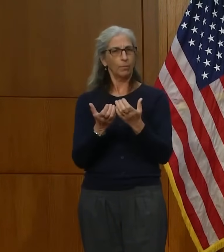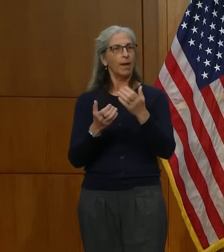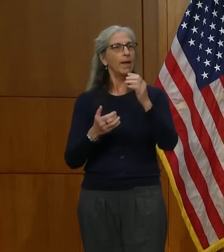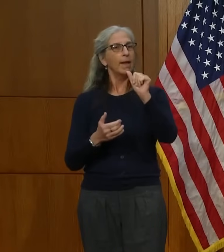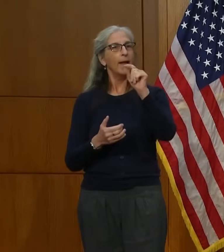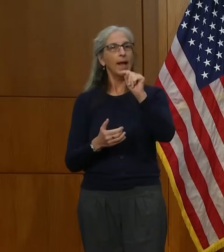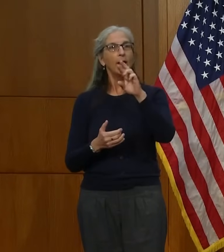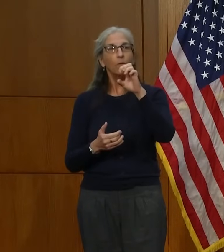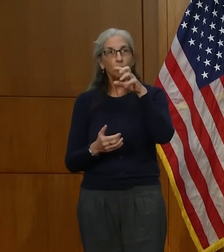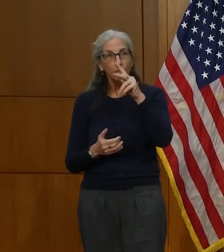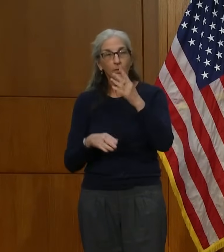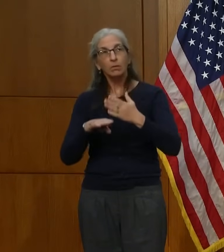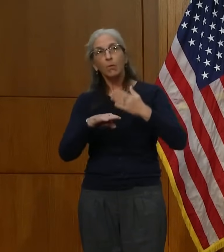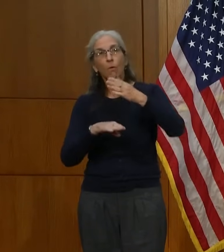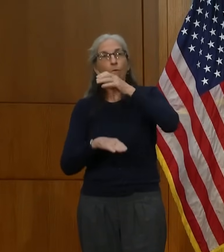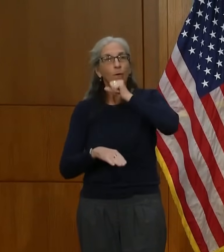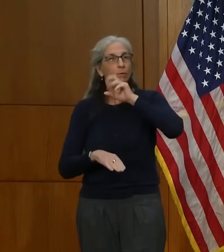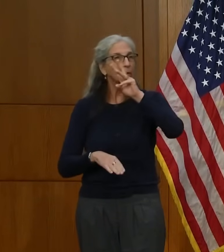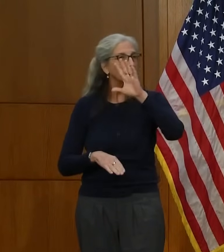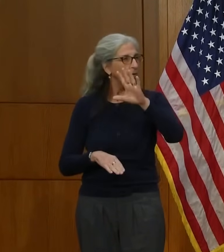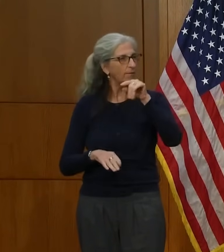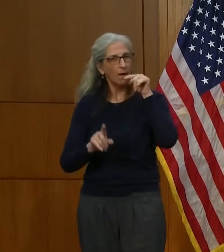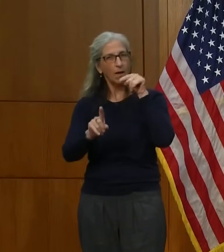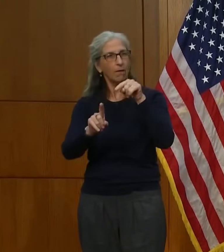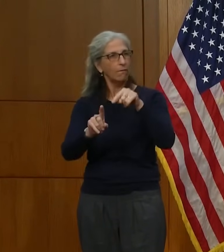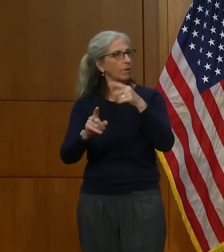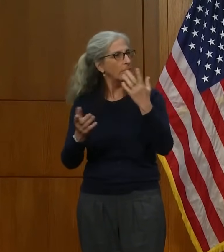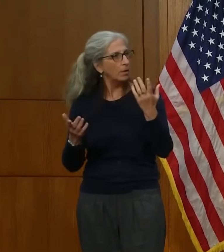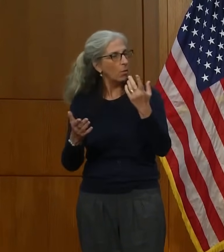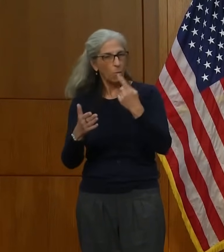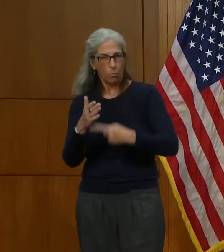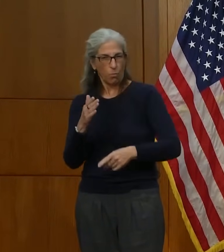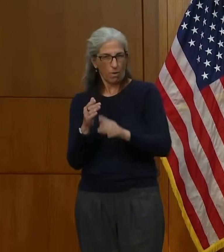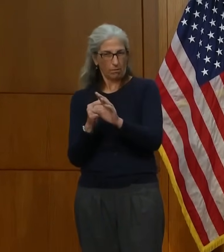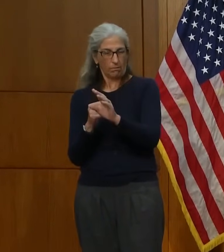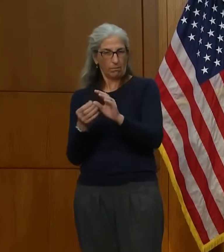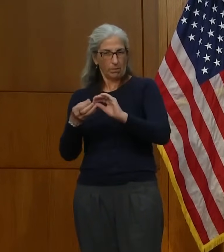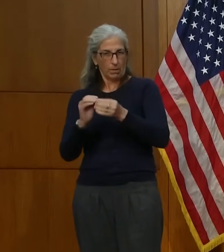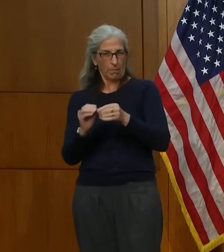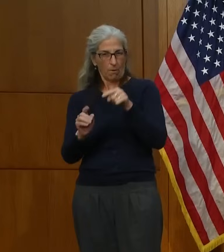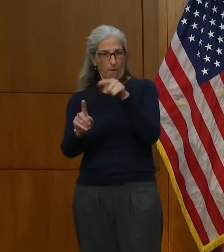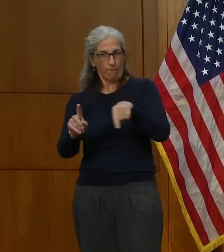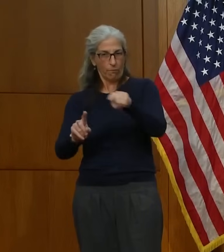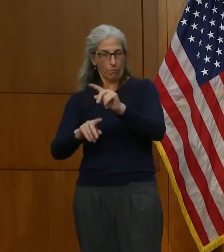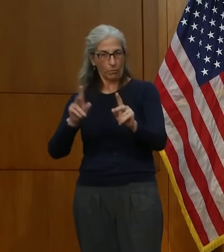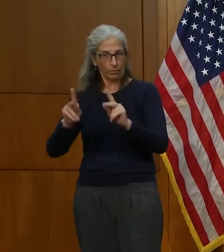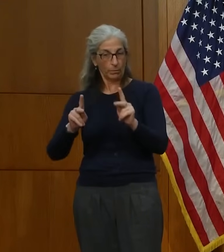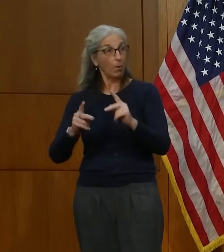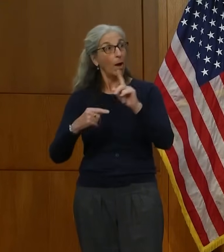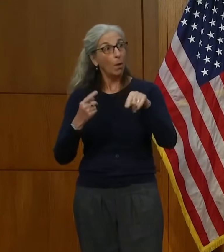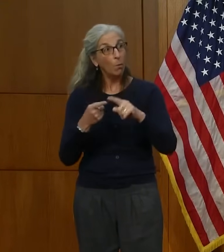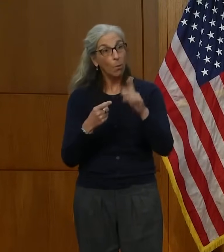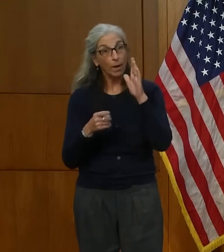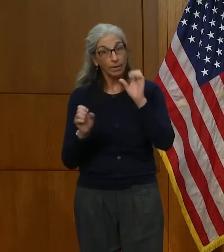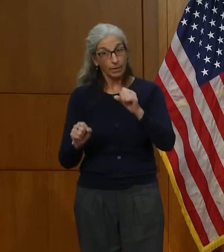NUMBERS FOR HOW MUCH OF THE POPULATION VIRGINIA MAKES UP THAT NEXT GROUP OF THE AT RISK OF THE OVER 65. YOU KNOW WHAT CHUNK IS THAT GENERAL